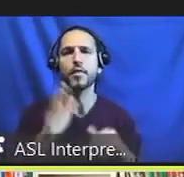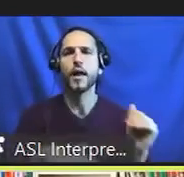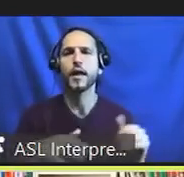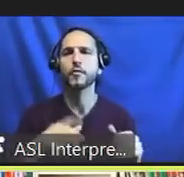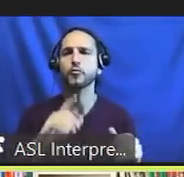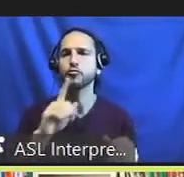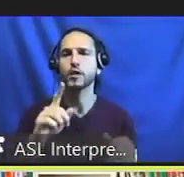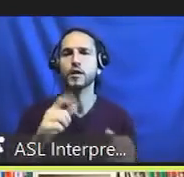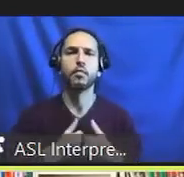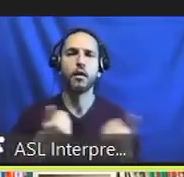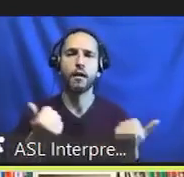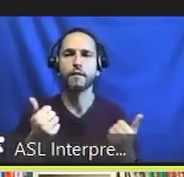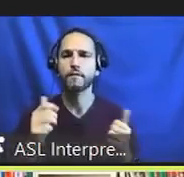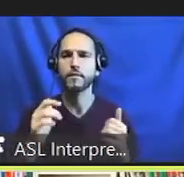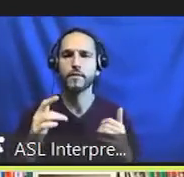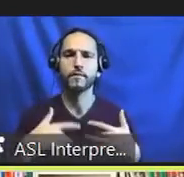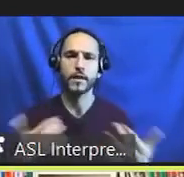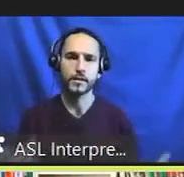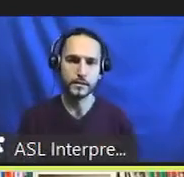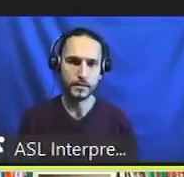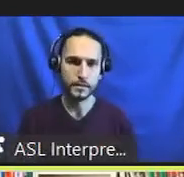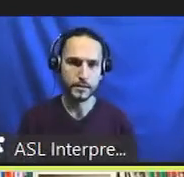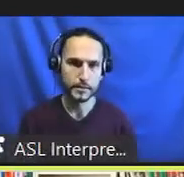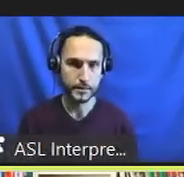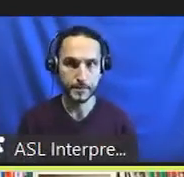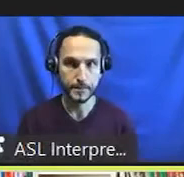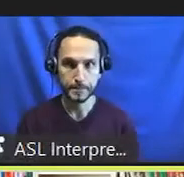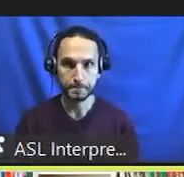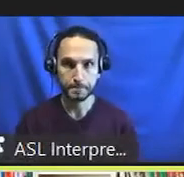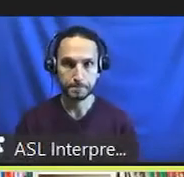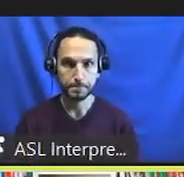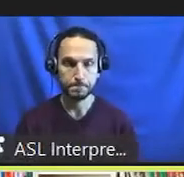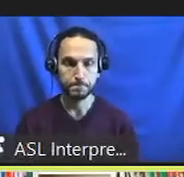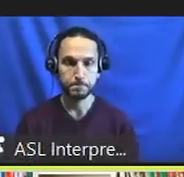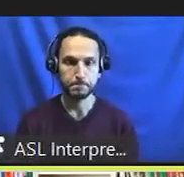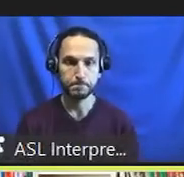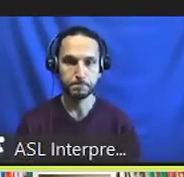So now we move on to case studies.